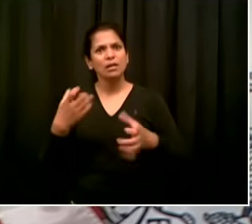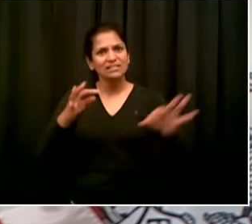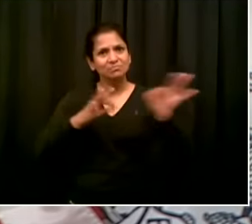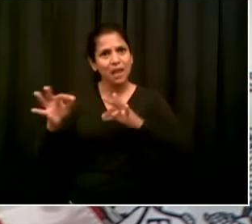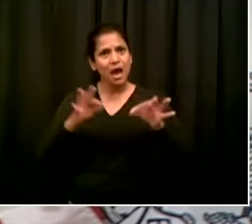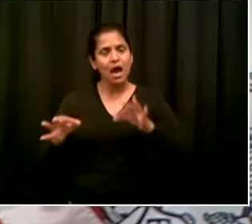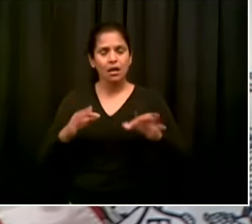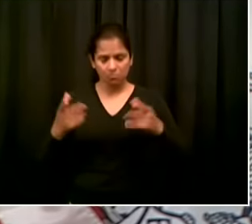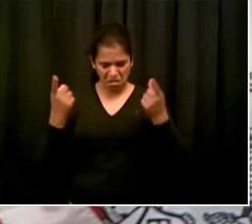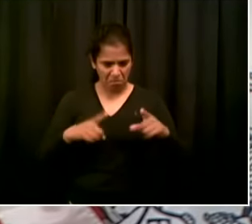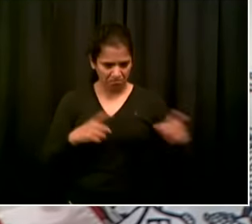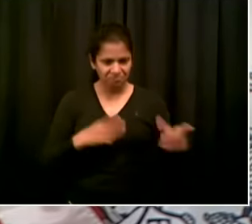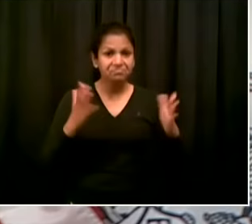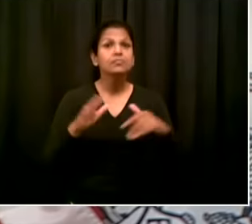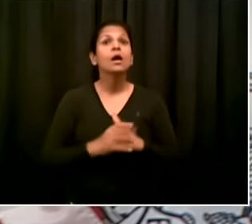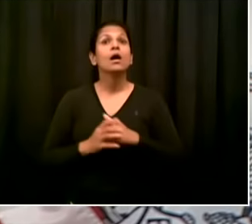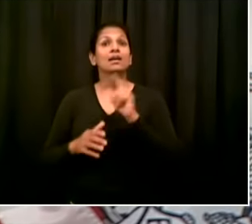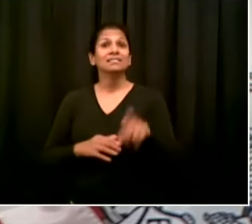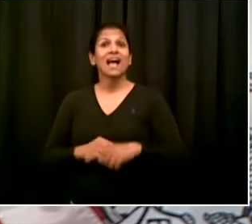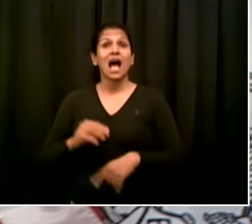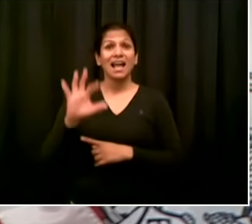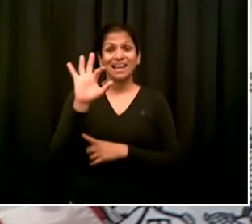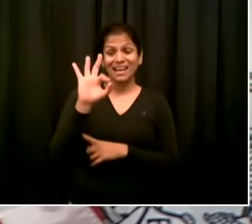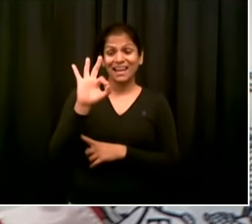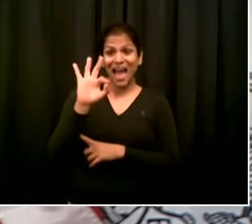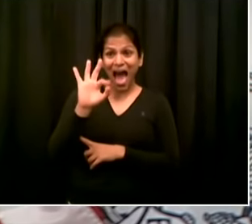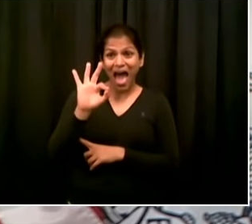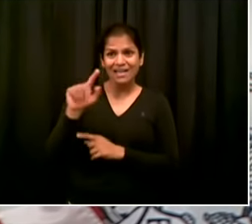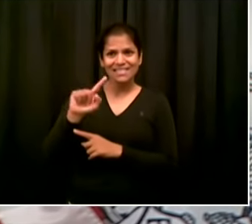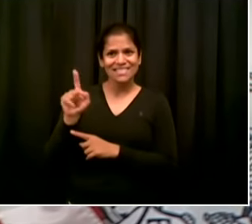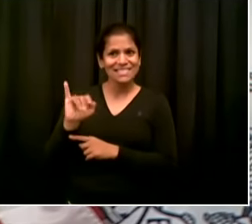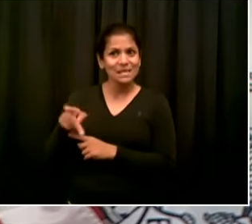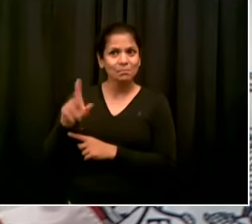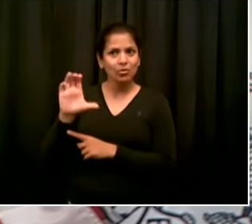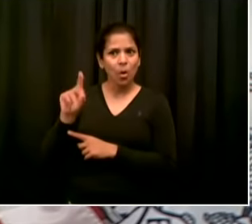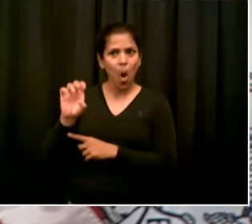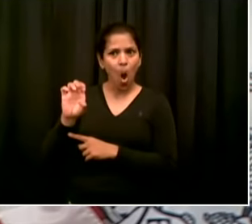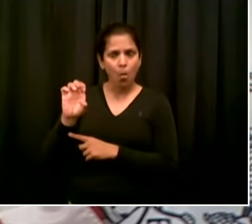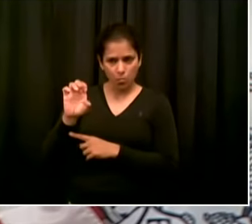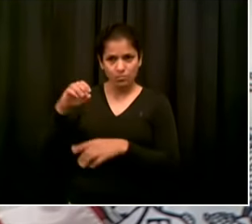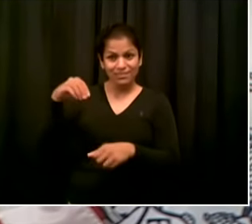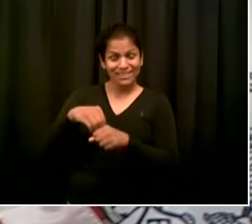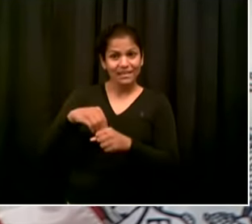MR. MAYOR. JSTU O TBE CLEAR, WHEN IT COMES TO SCHOOL CLOSURES, WOULD YOU CONSIR DE